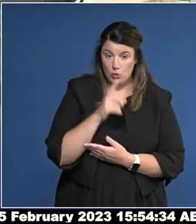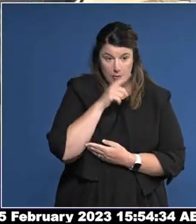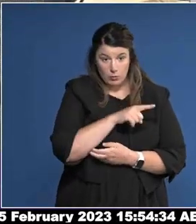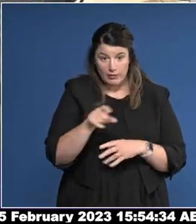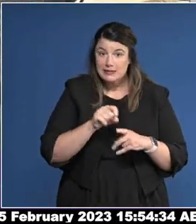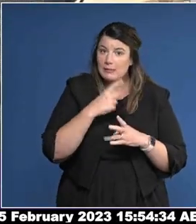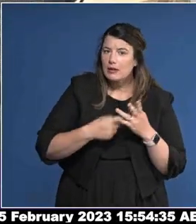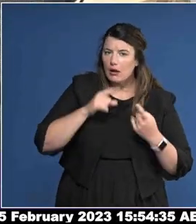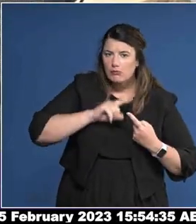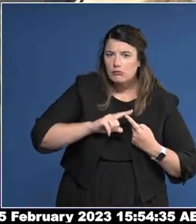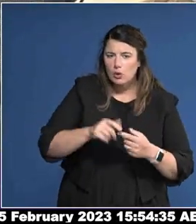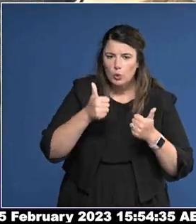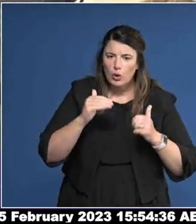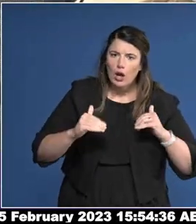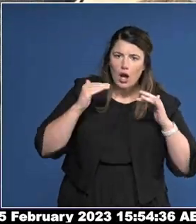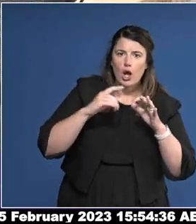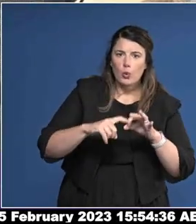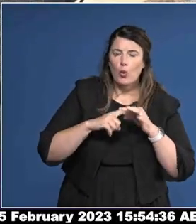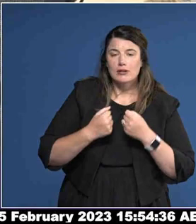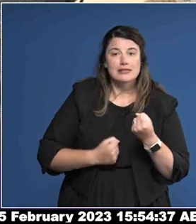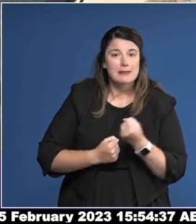and supports. Firstly, where does the number come from?